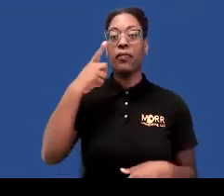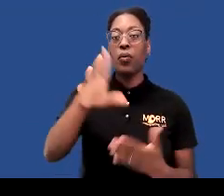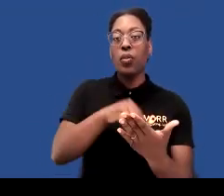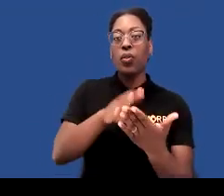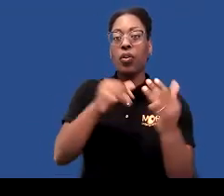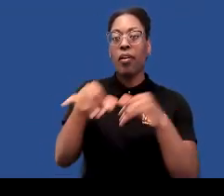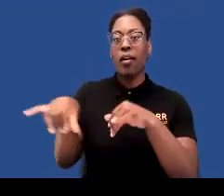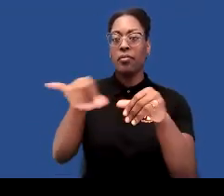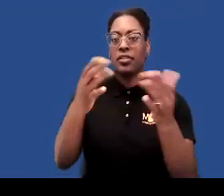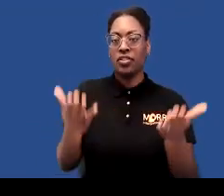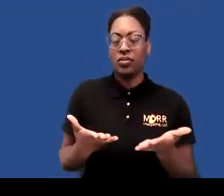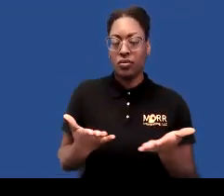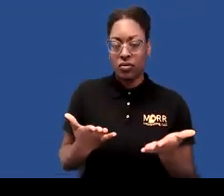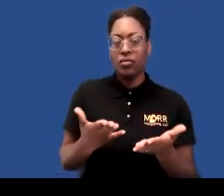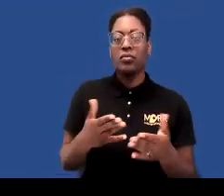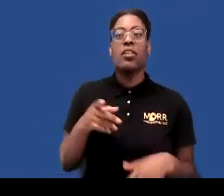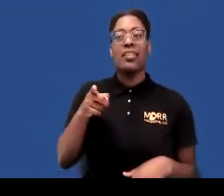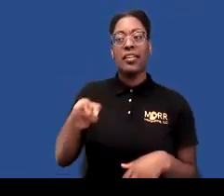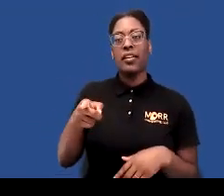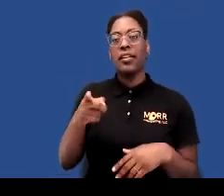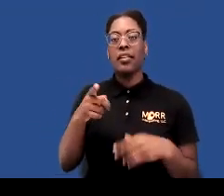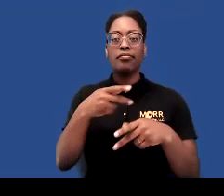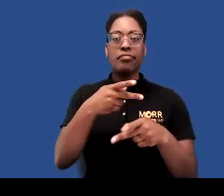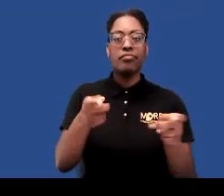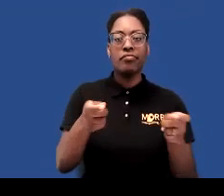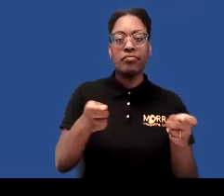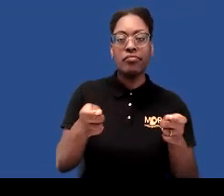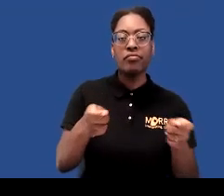where he oversees testing, the library, user support, and tutoring